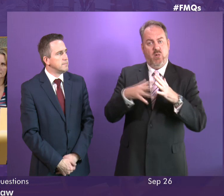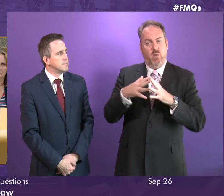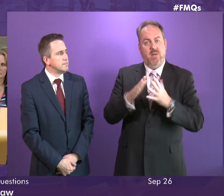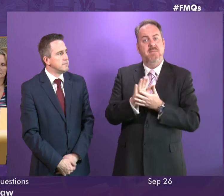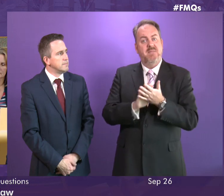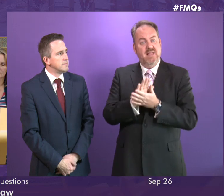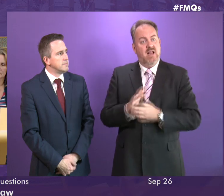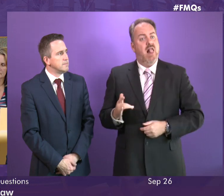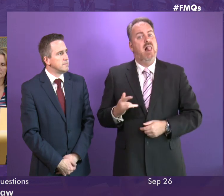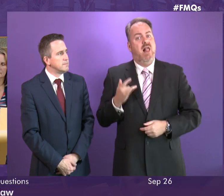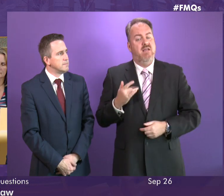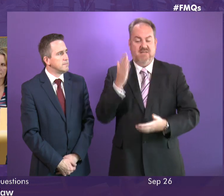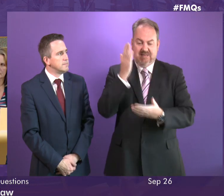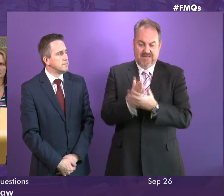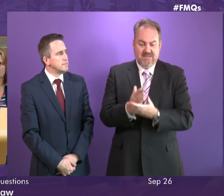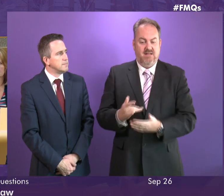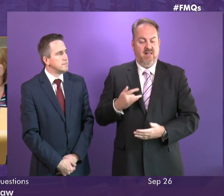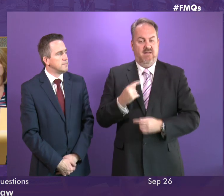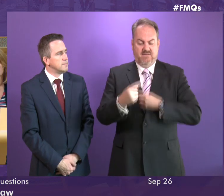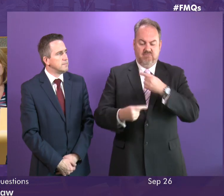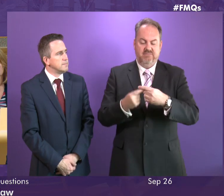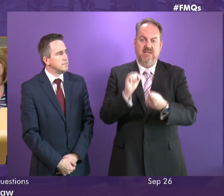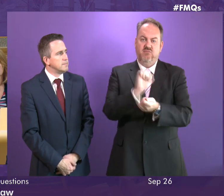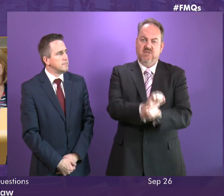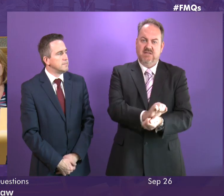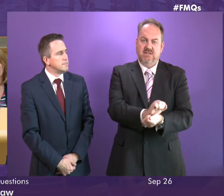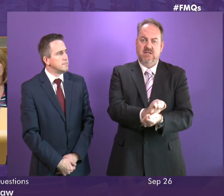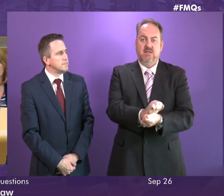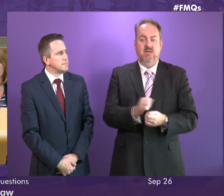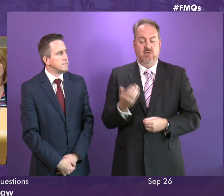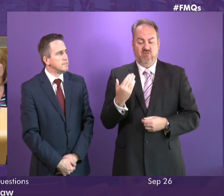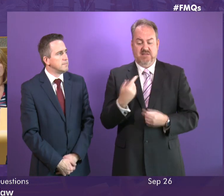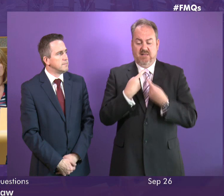mean “life” for the worst offenders. Today, he has published some of the consultation